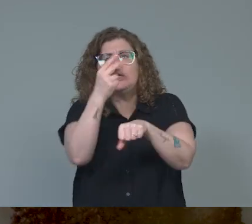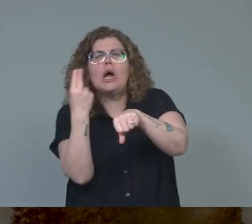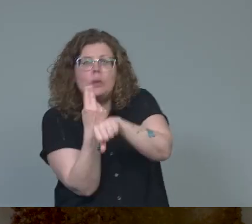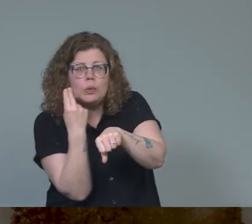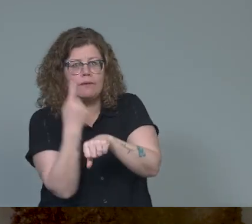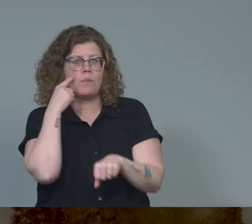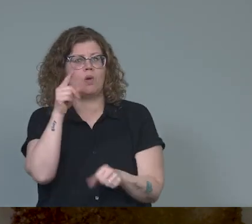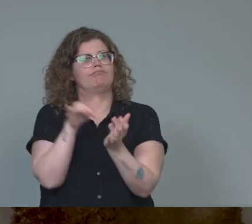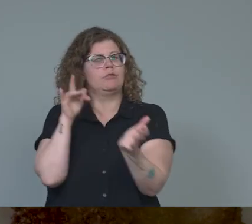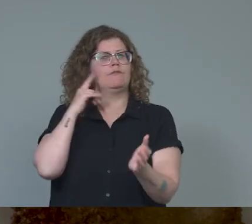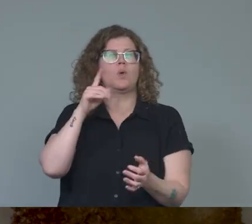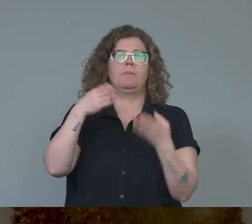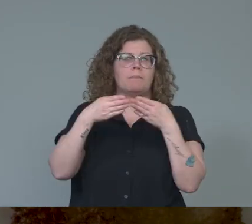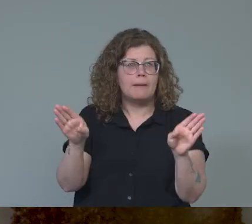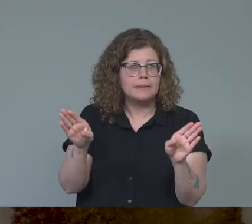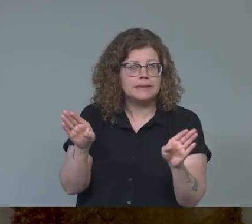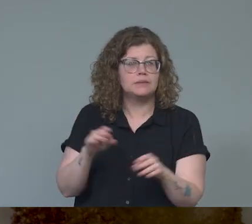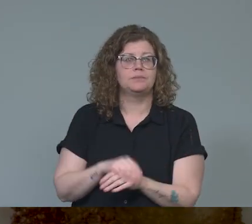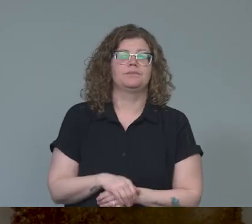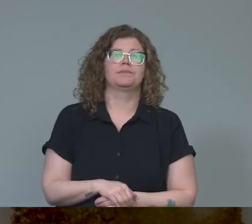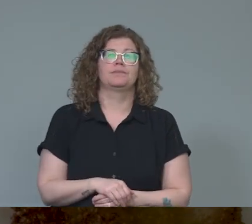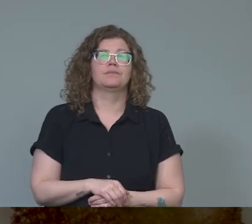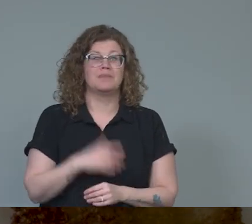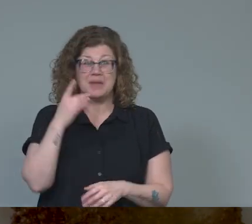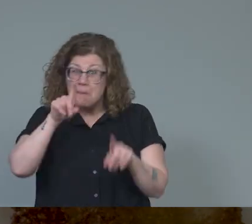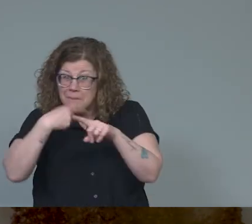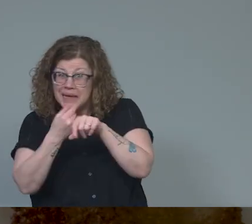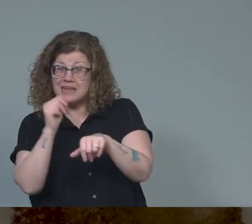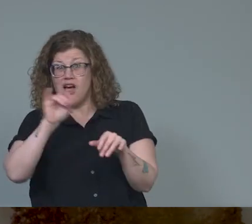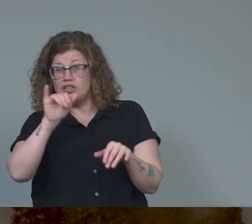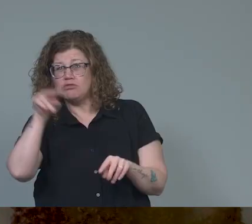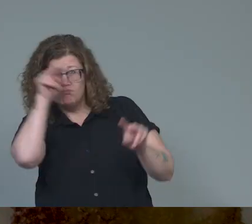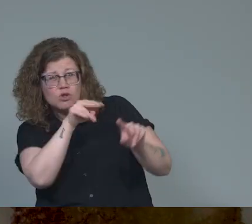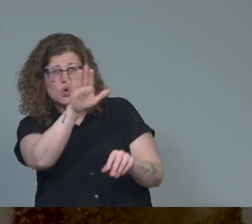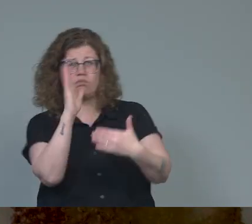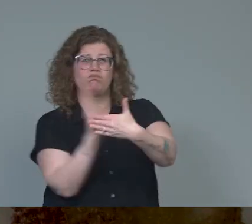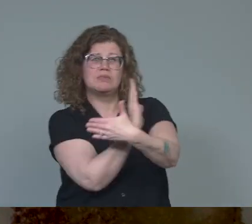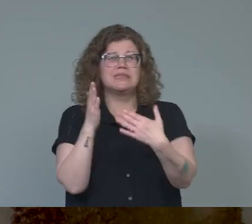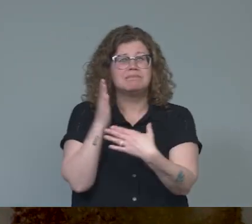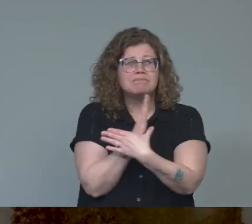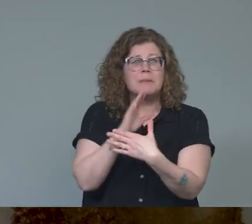And then being at the City for another ten-plus years, I understand what's happening from this side so